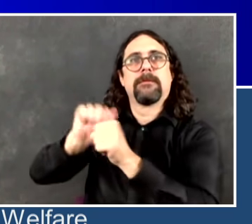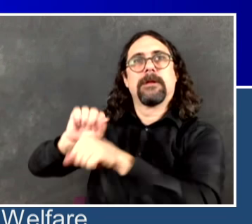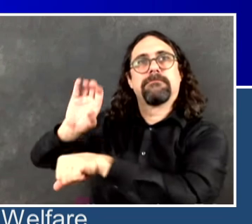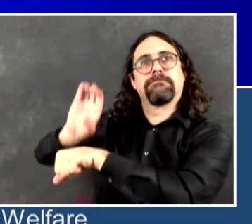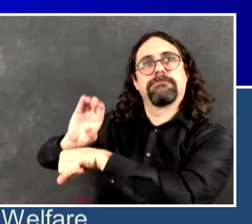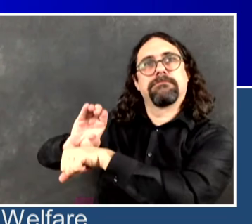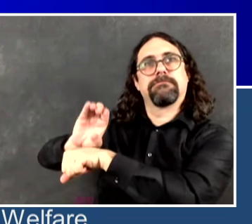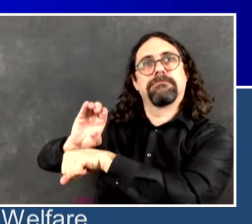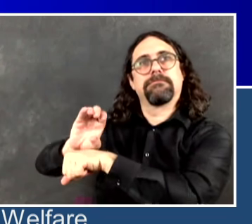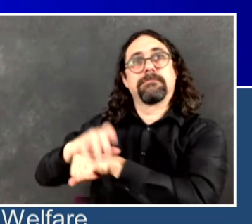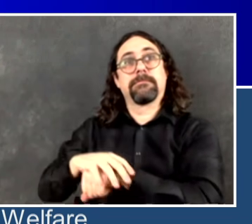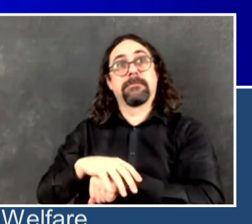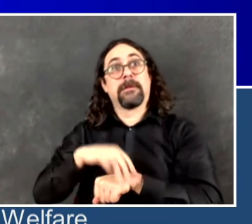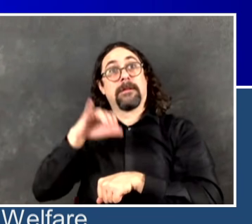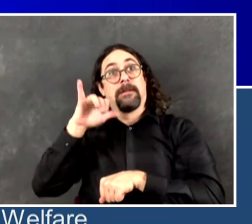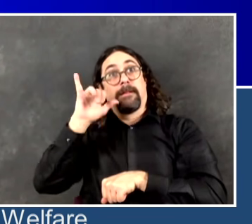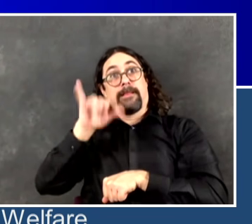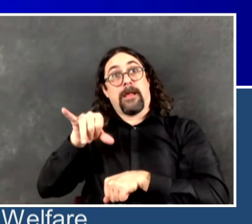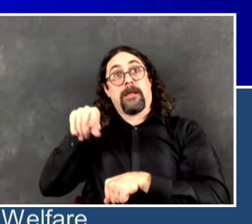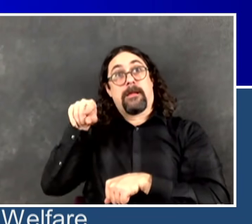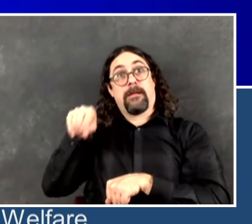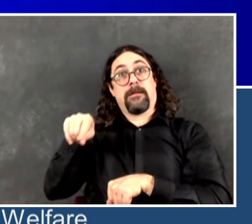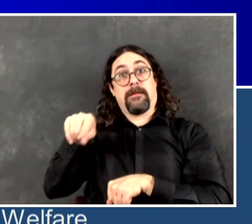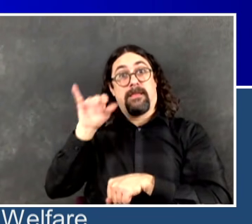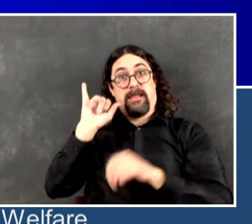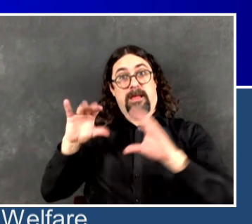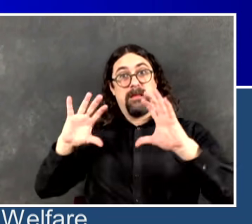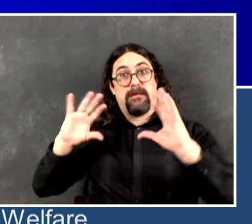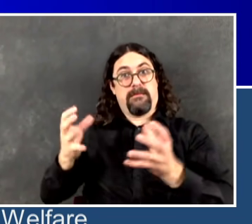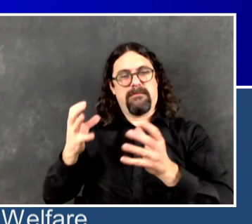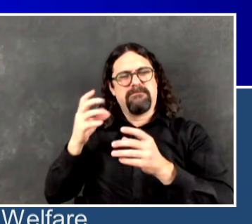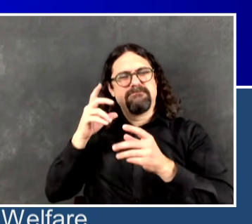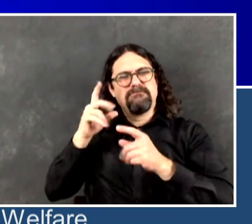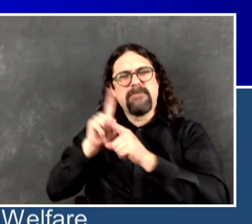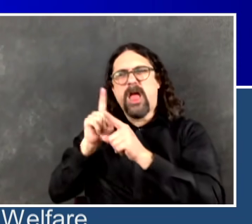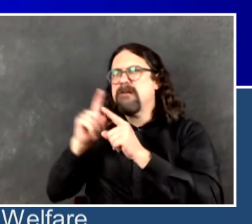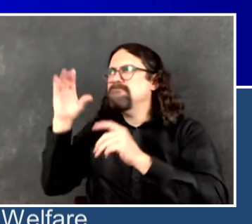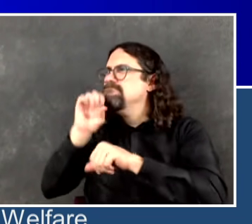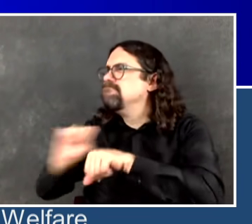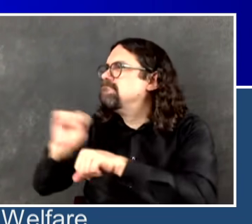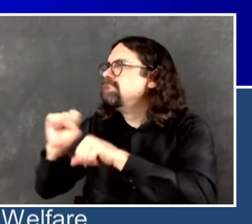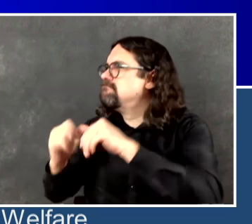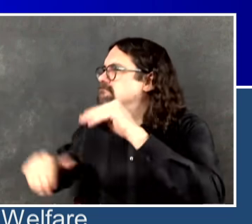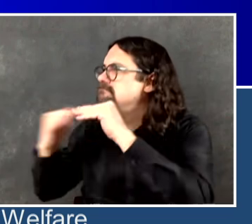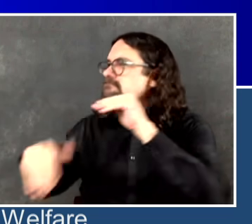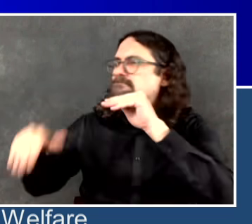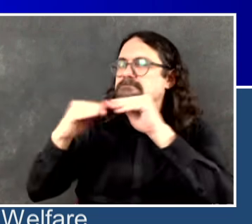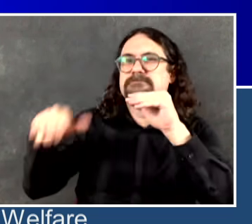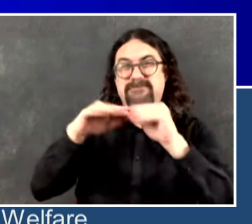JUSTICE LEADERS IN HER FILAMY. SHE UNDERSTANDS WHAT IT IS TO RUN A LARGE